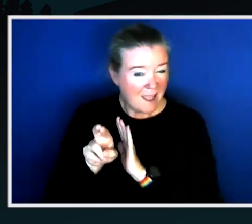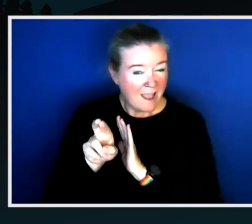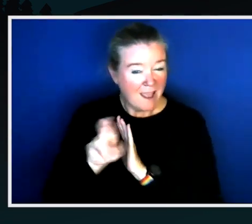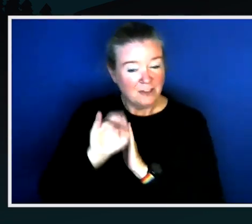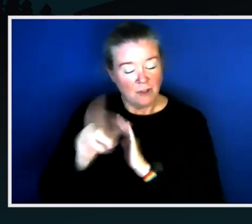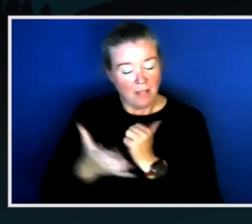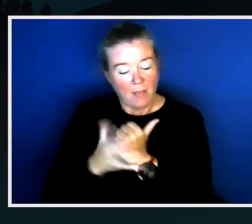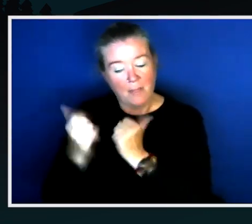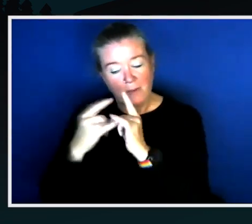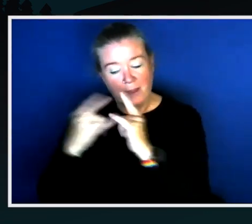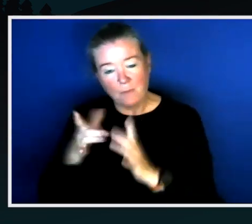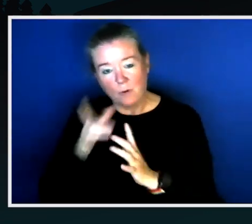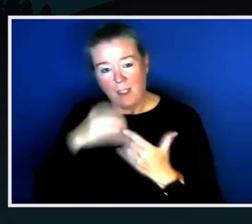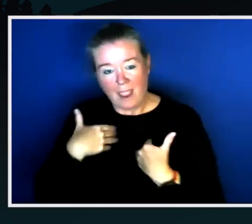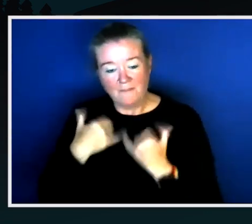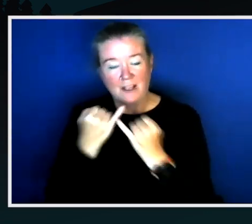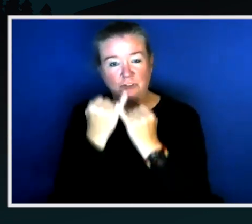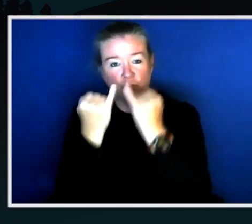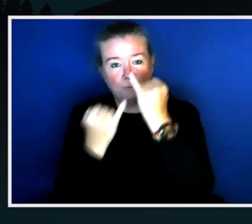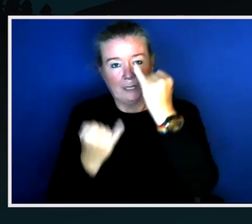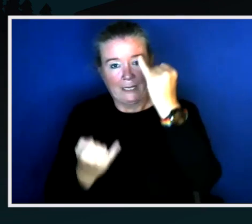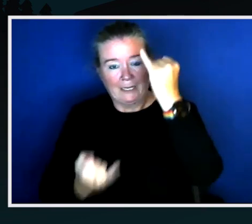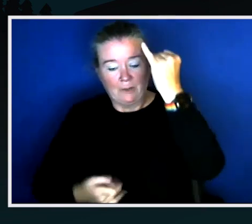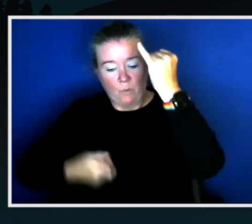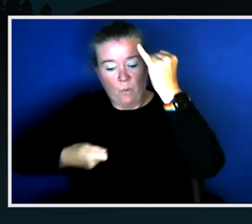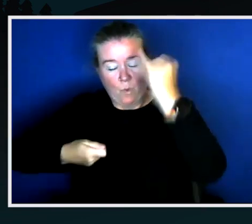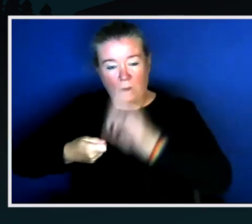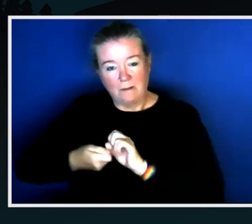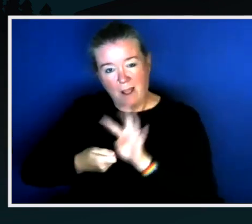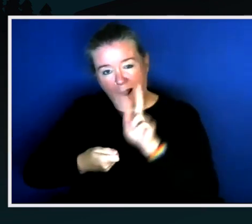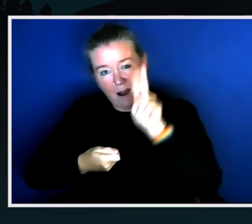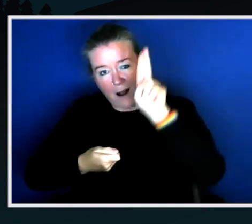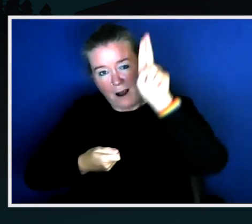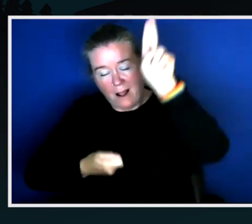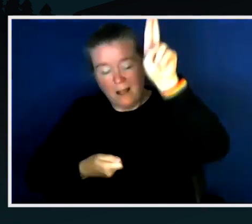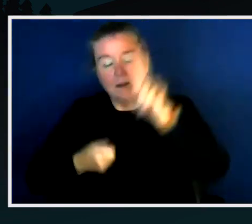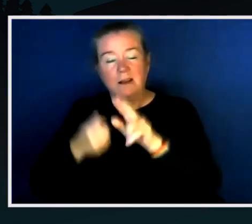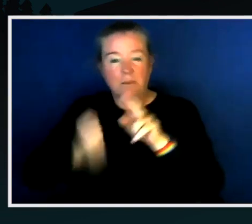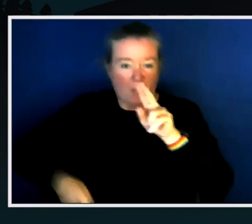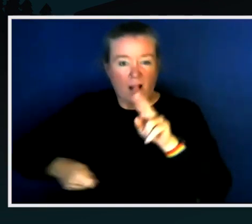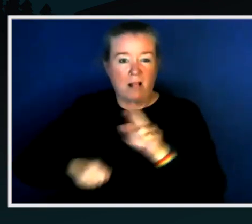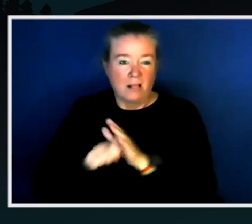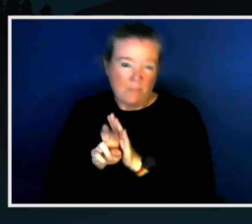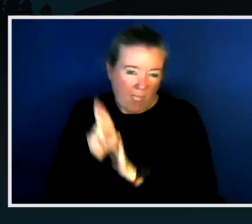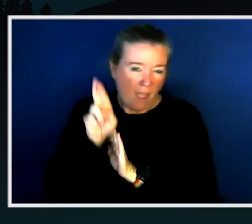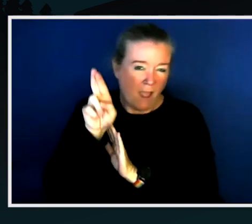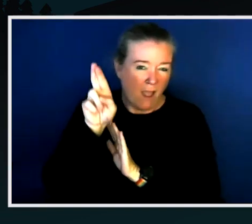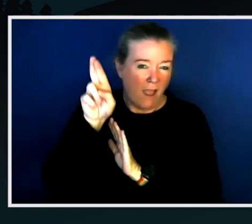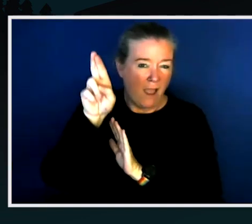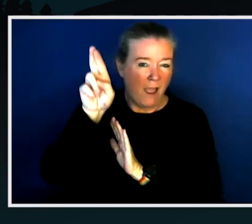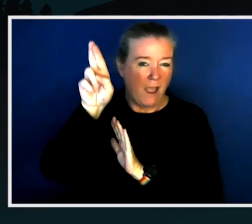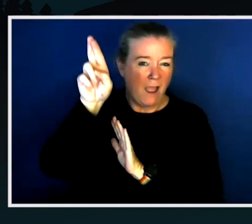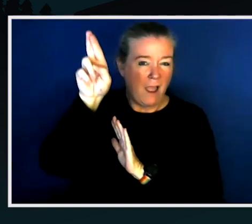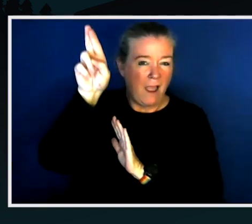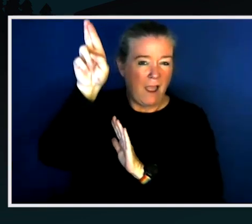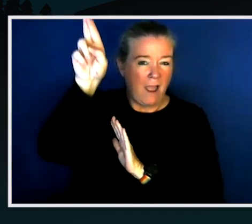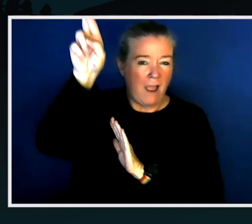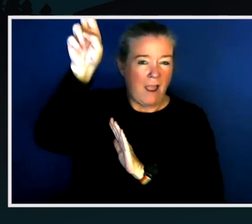NARRATOR >> Jill assists another camper, who's holding a long string that is connected to the rocket. The camper yanks the string, and the rocket shoots straight into the air,